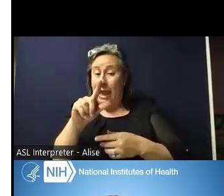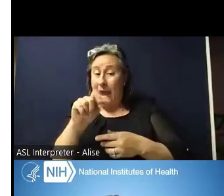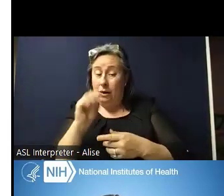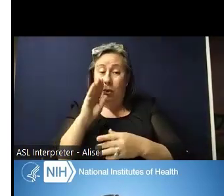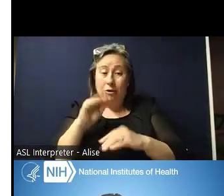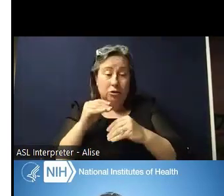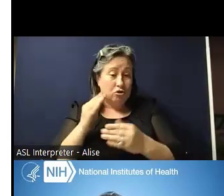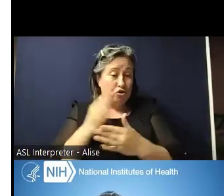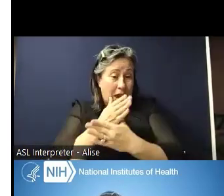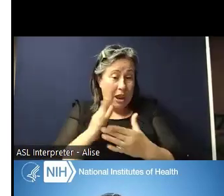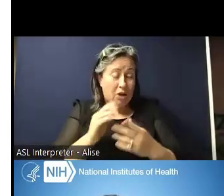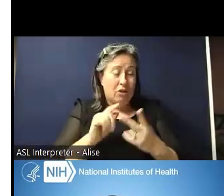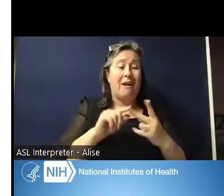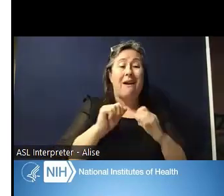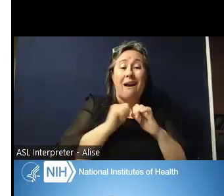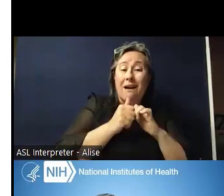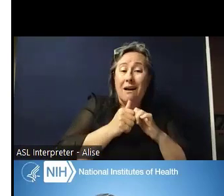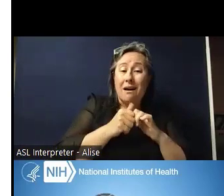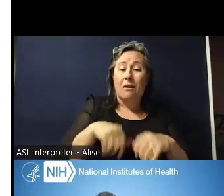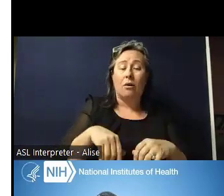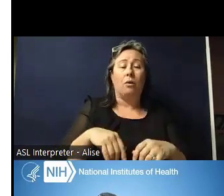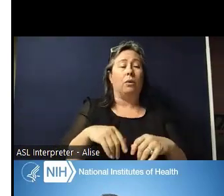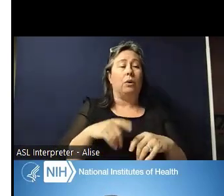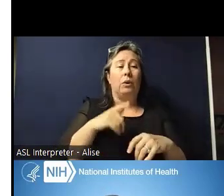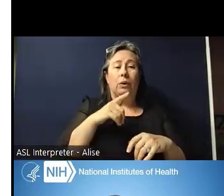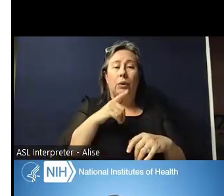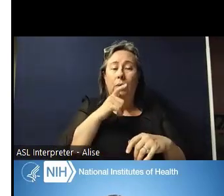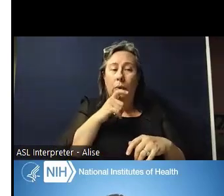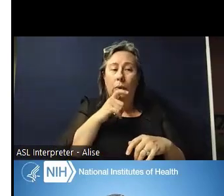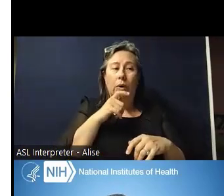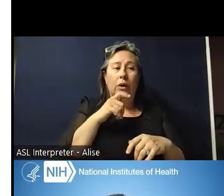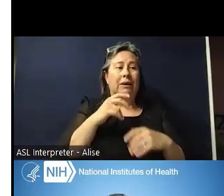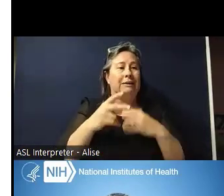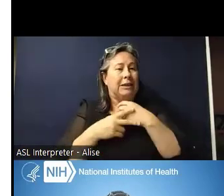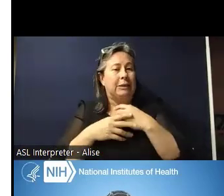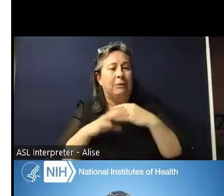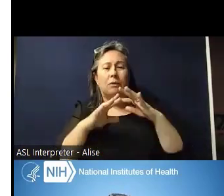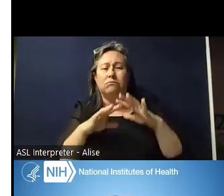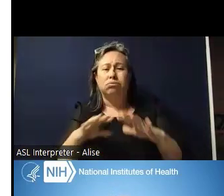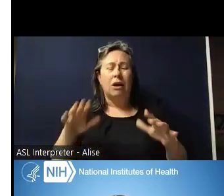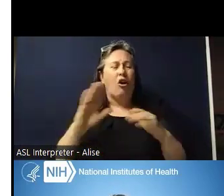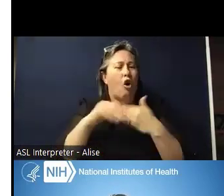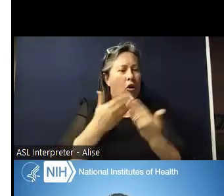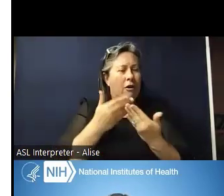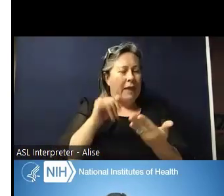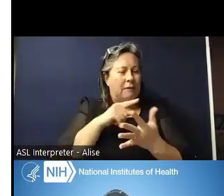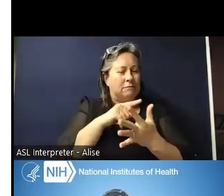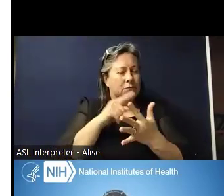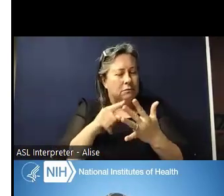how it will be shared, the curation, the repositories. All those kinds of things need to be laid out if there are differences